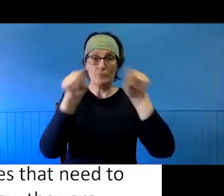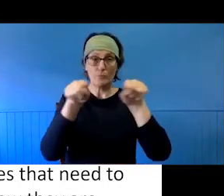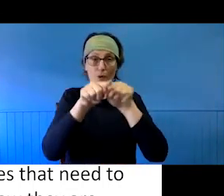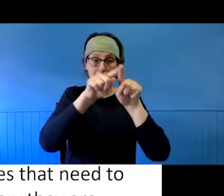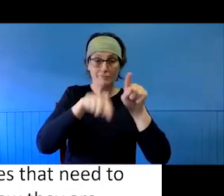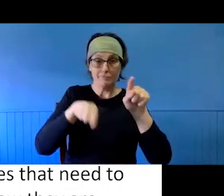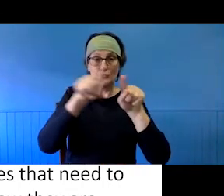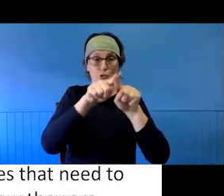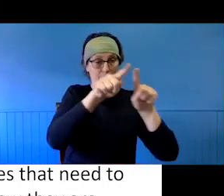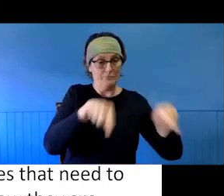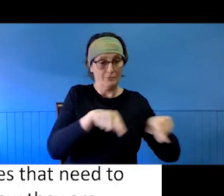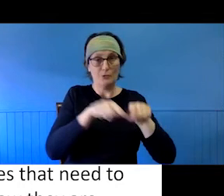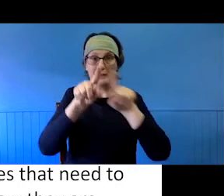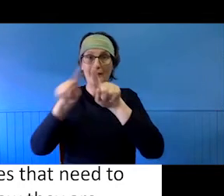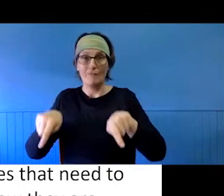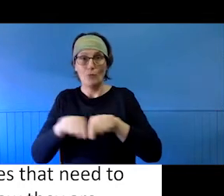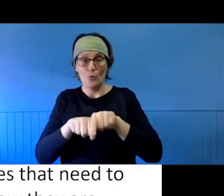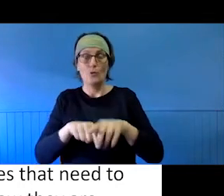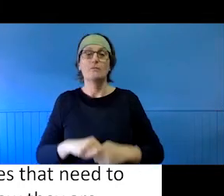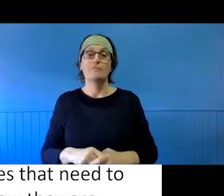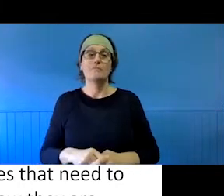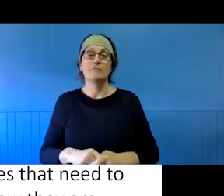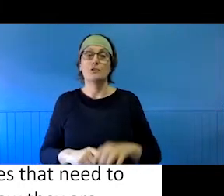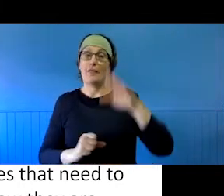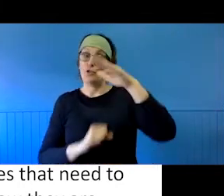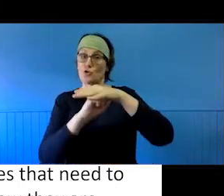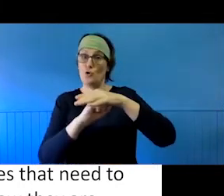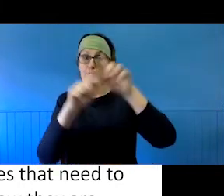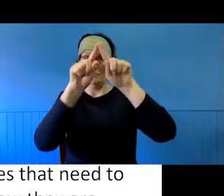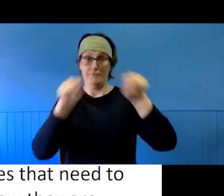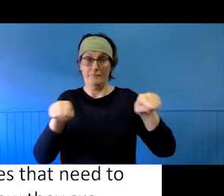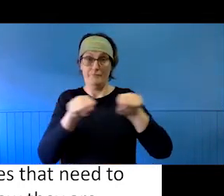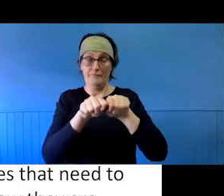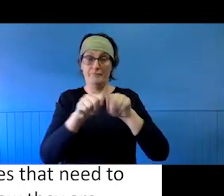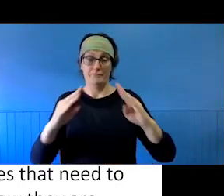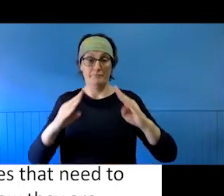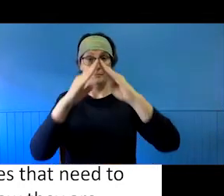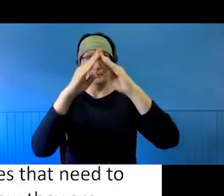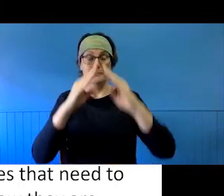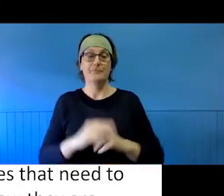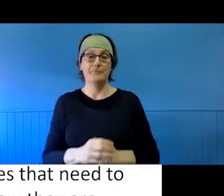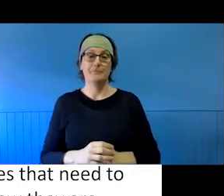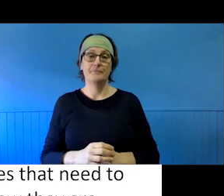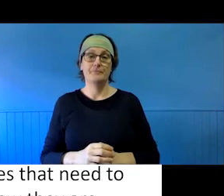So at the very top there is one triangle making up the tip, the pointy part, and these